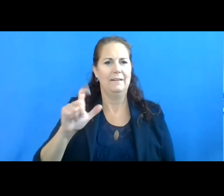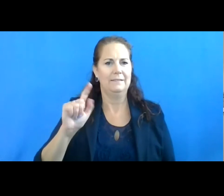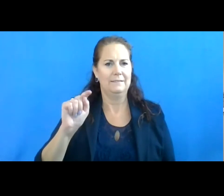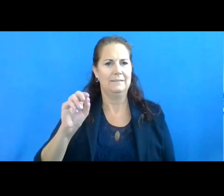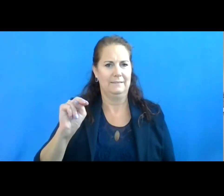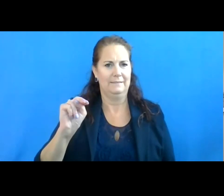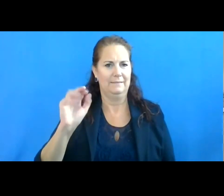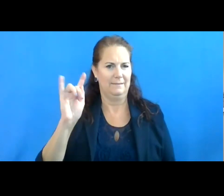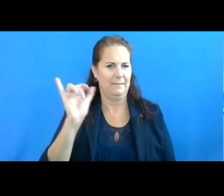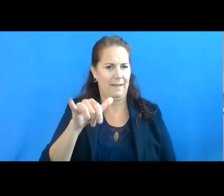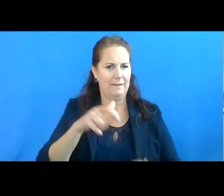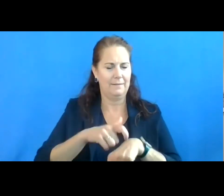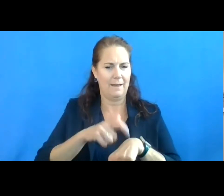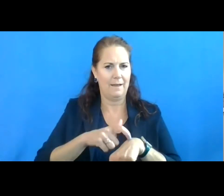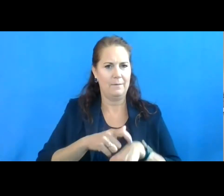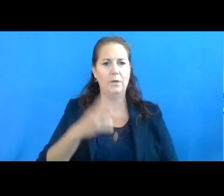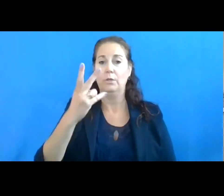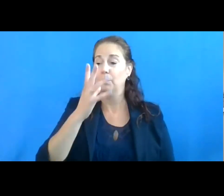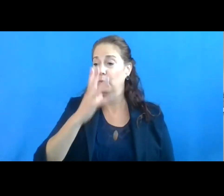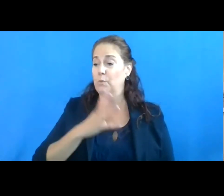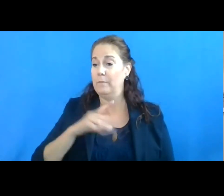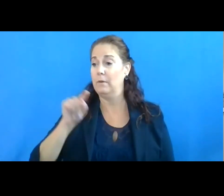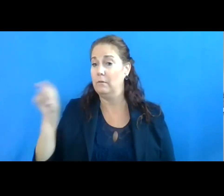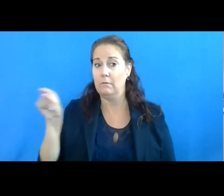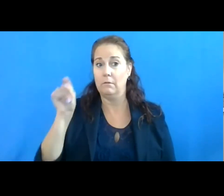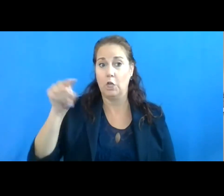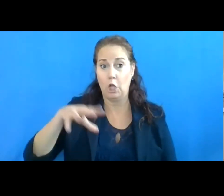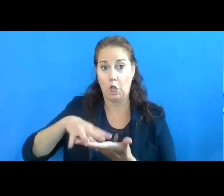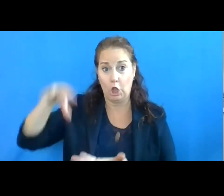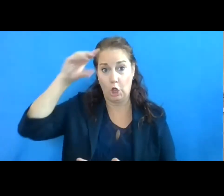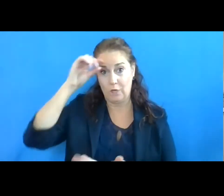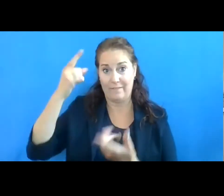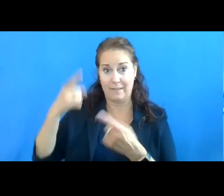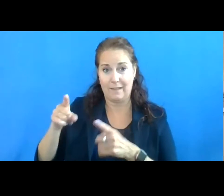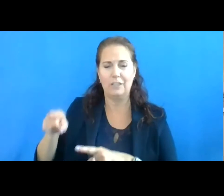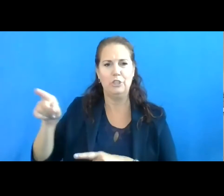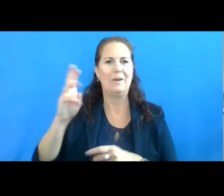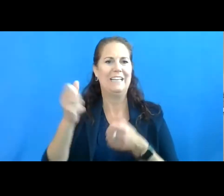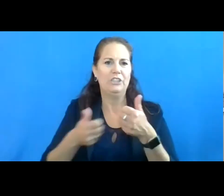And when two women learned of this, one of them she was a chief - a hereditary chief